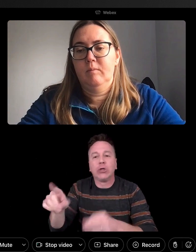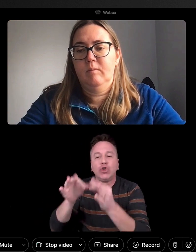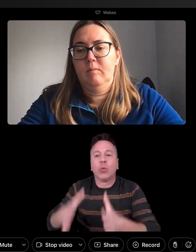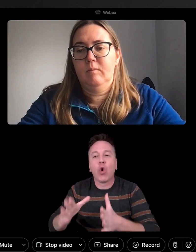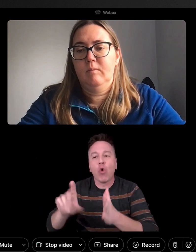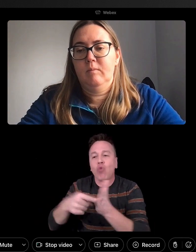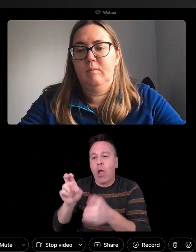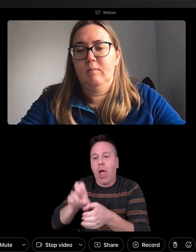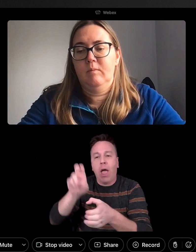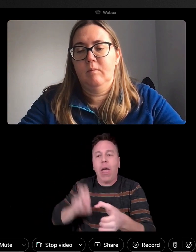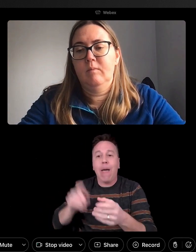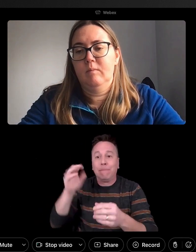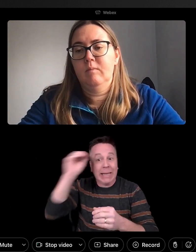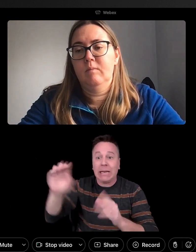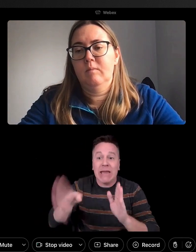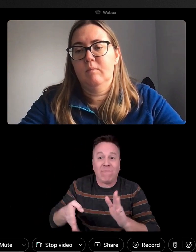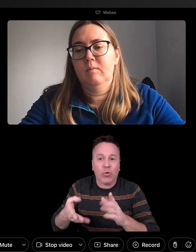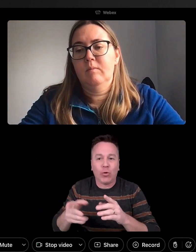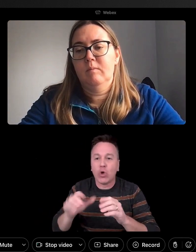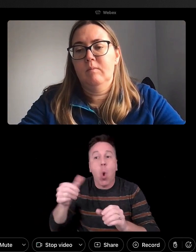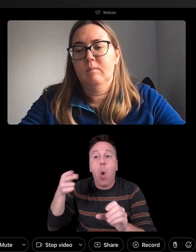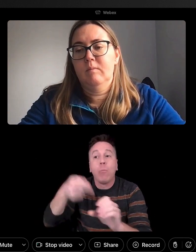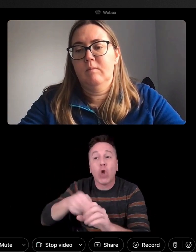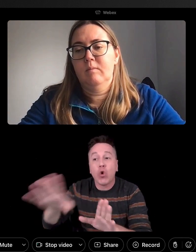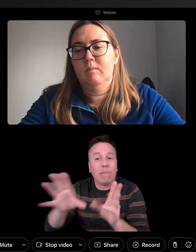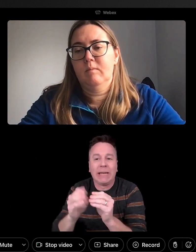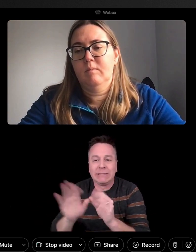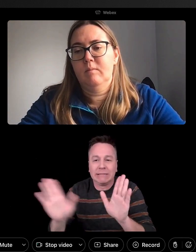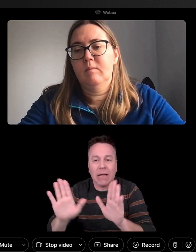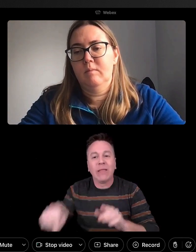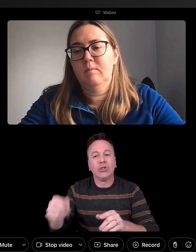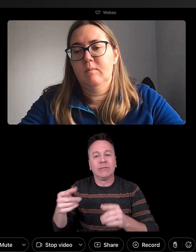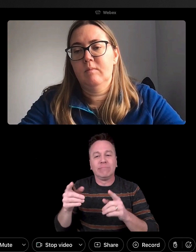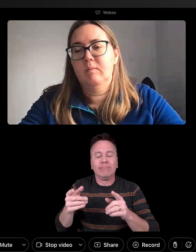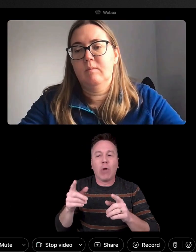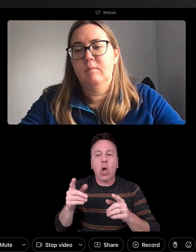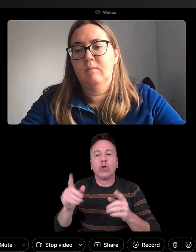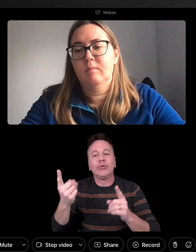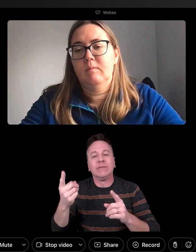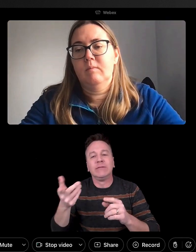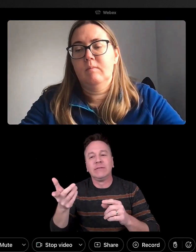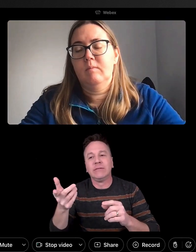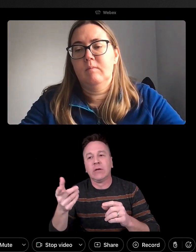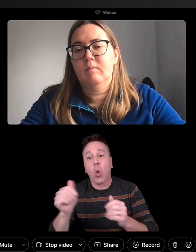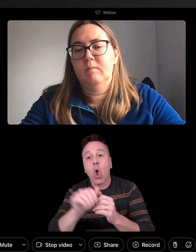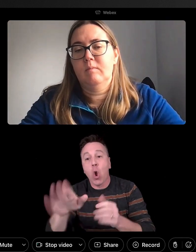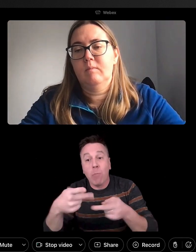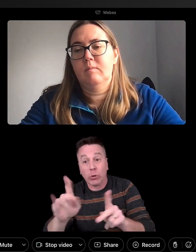opinion or to participate in a topic. But if it's with your permission, Julie, I'm wondering